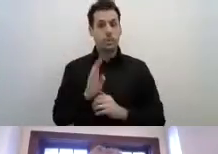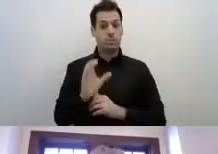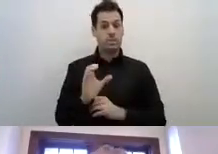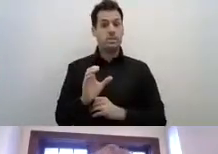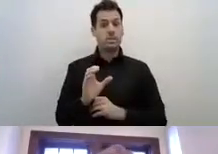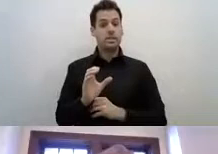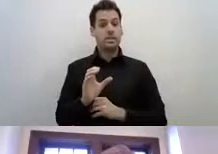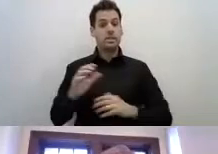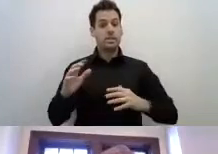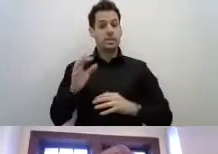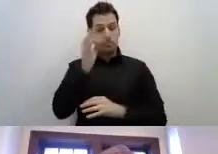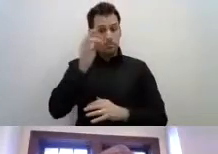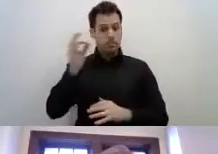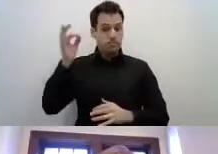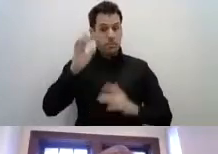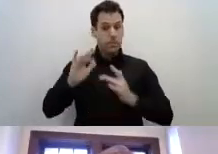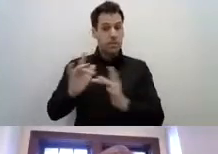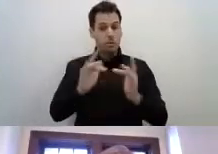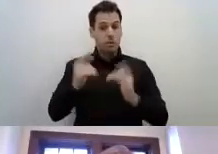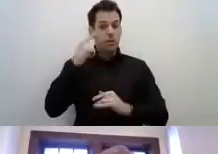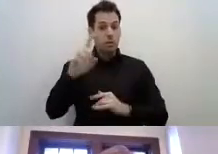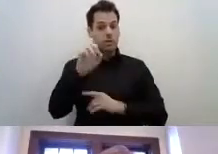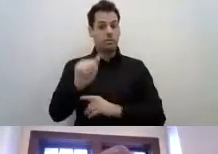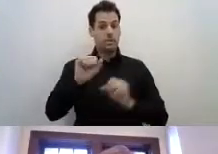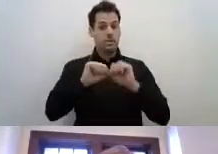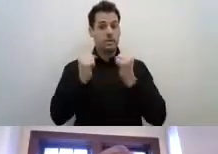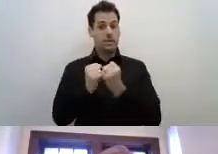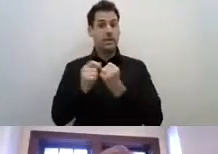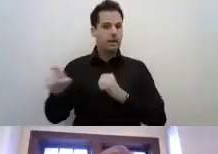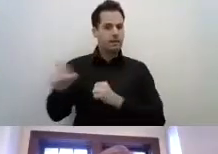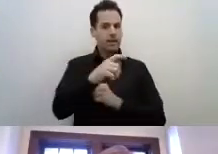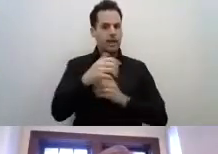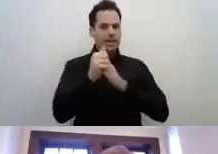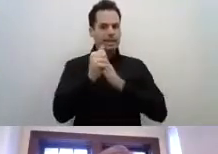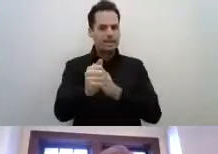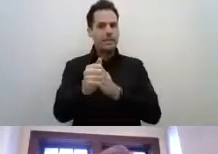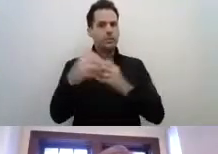on disability society for their leadership in celebrating indigenous disability awareness month